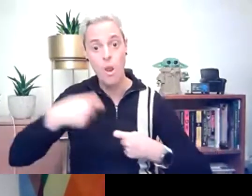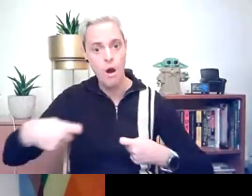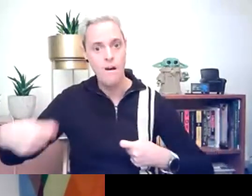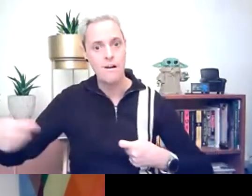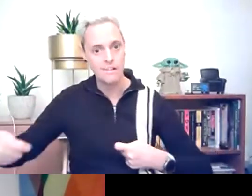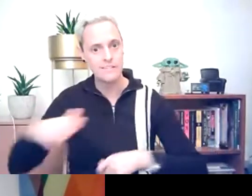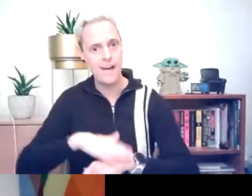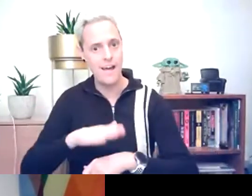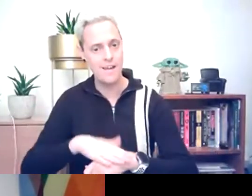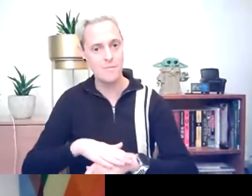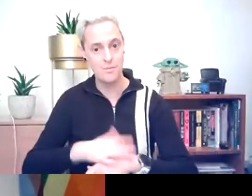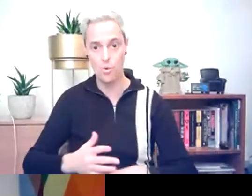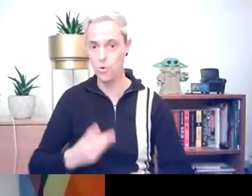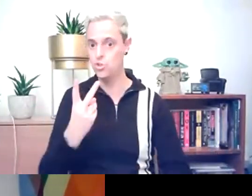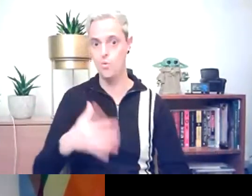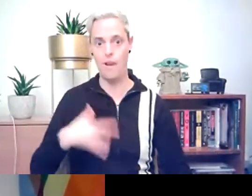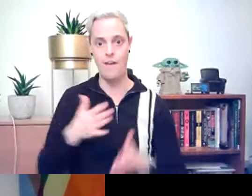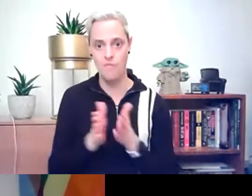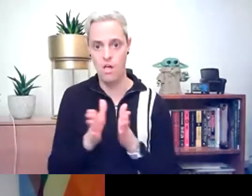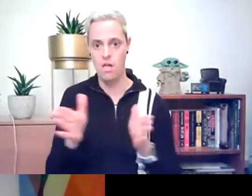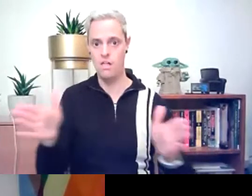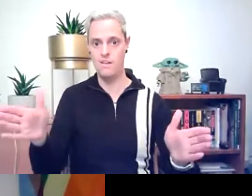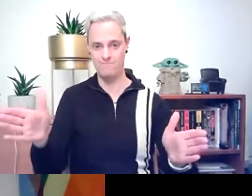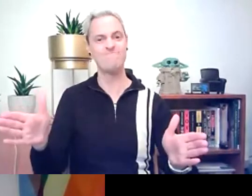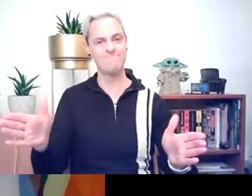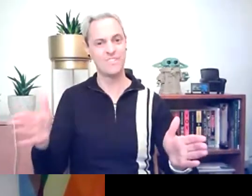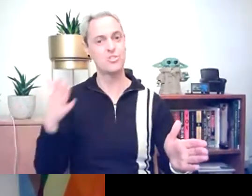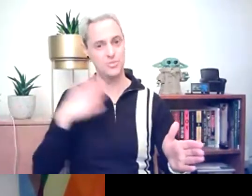need to live that that's when to do something about us when to seek some help.